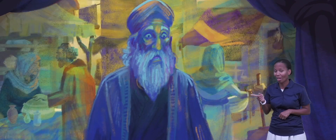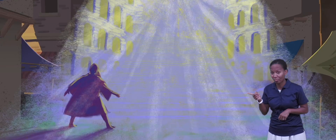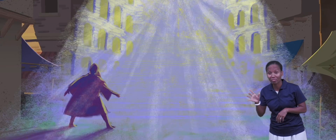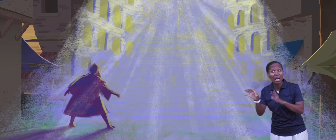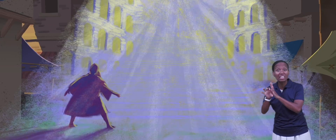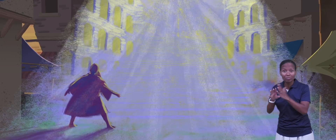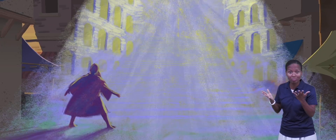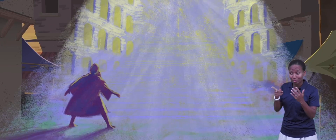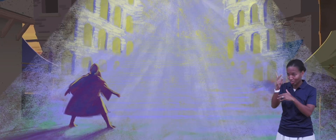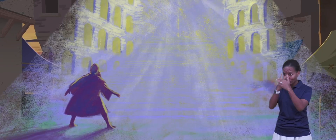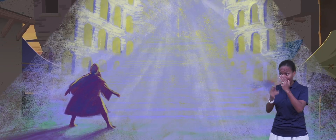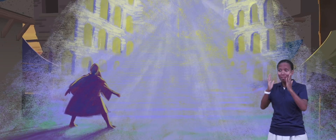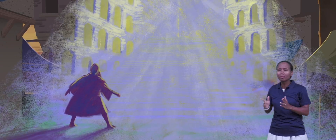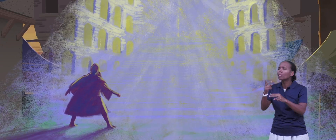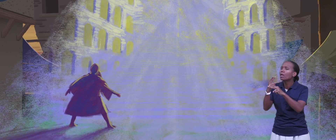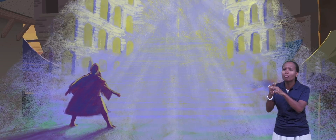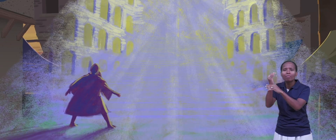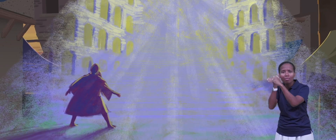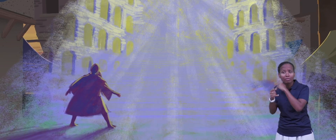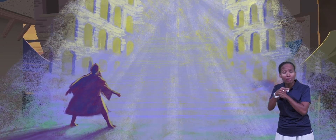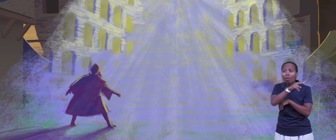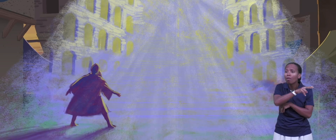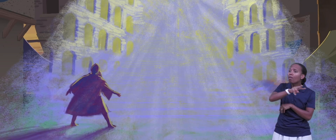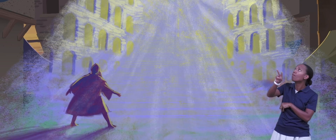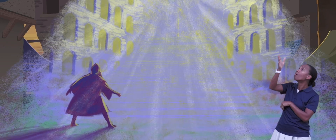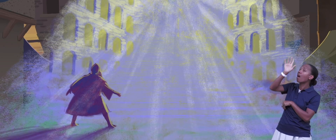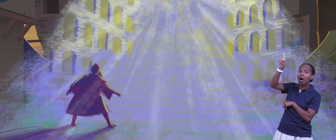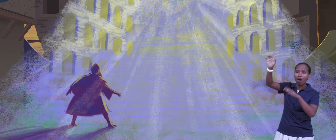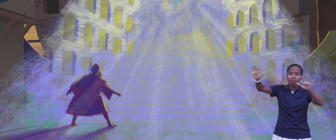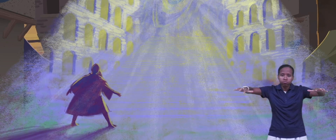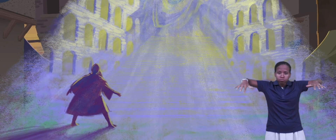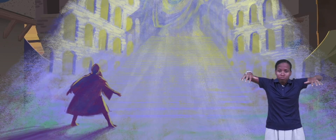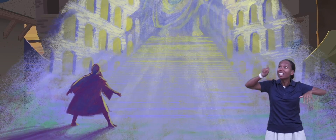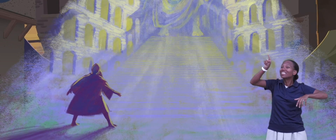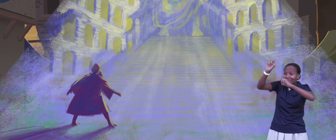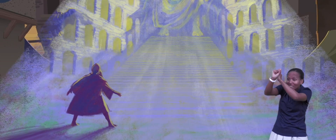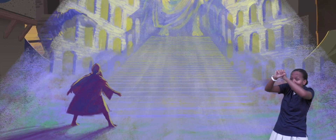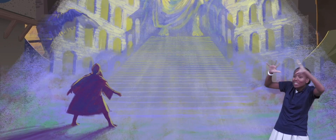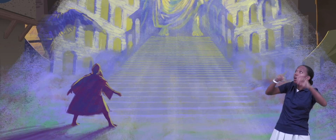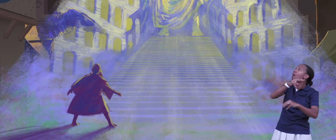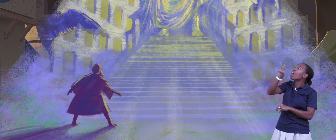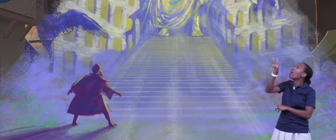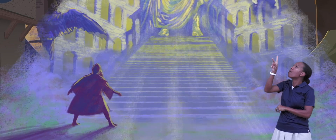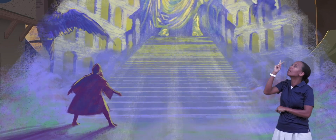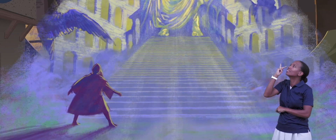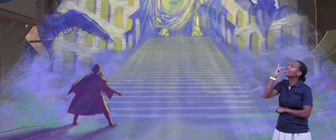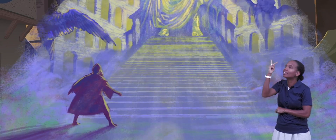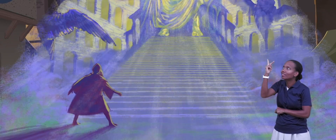Tim: Take Isaiah the prophet; he’s suddenly transported in a vision into God’s throne room.